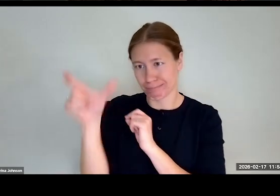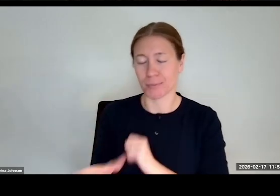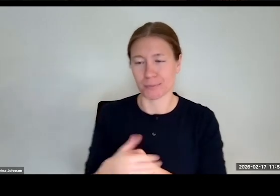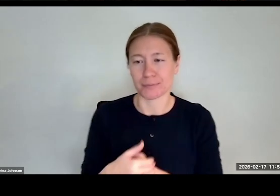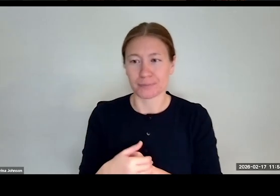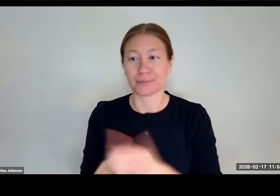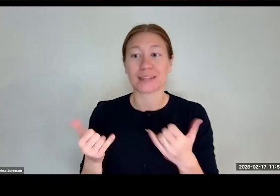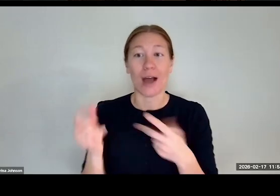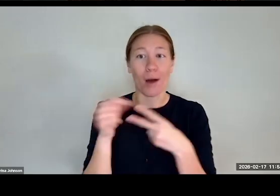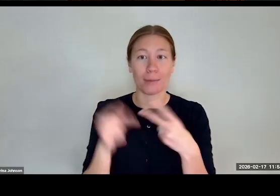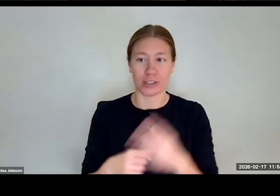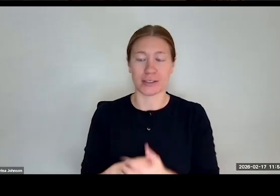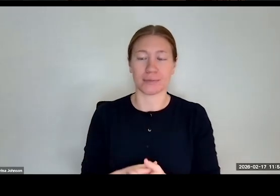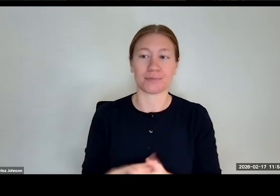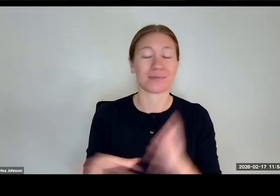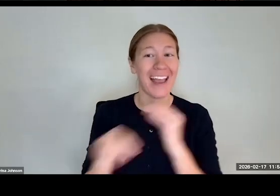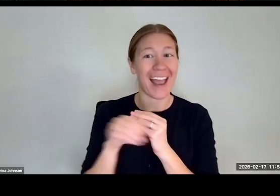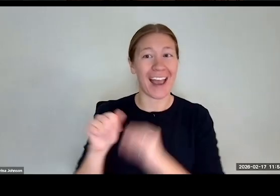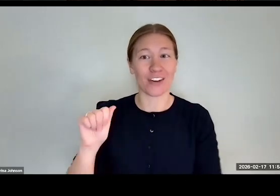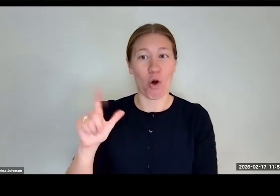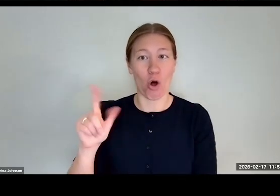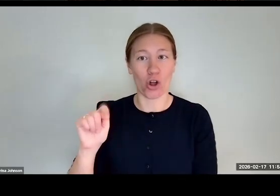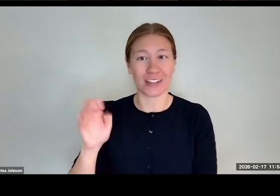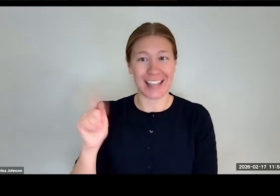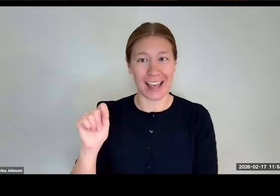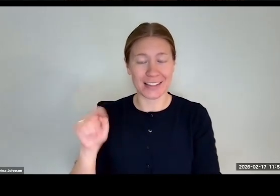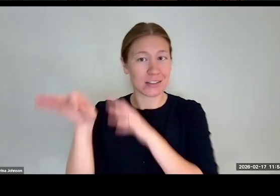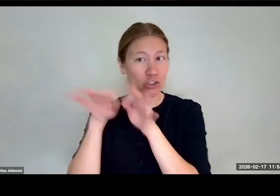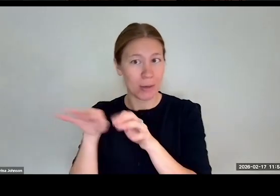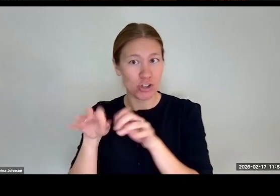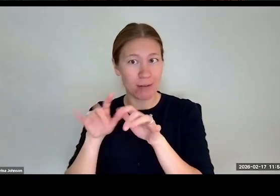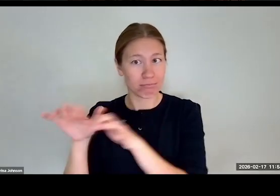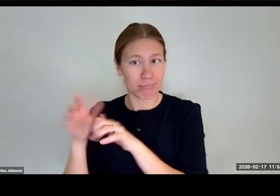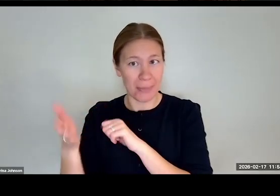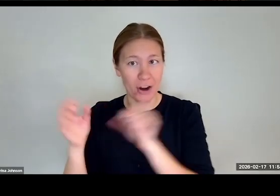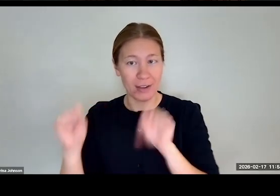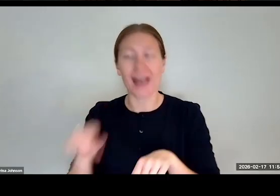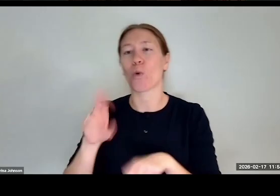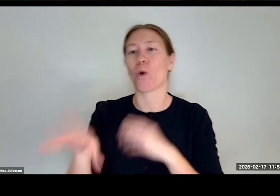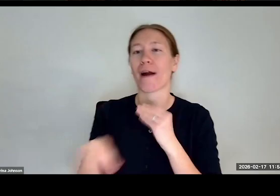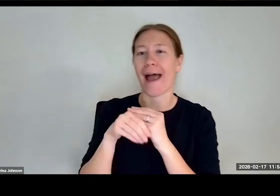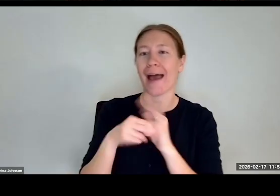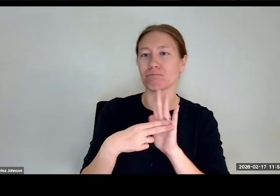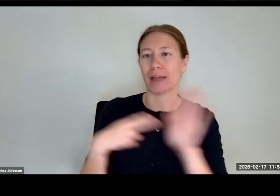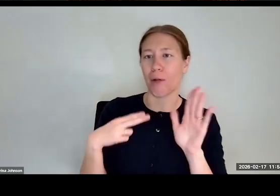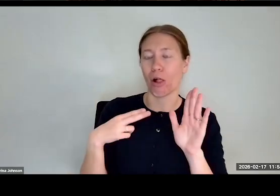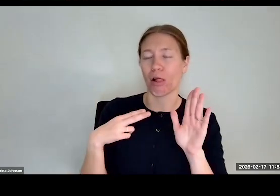I can either add an alt text description or I can mark the object as decorative. I wanna mark this as decorative. So I'm gonna do that.